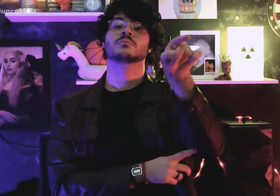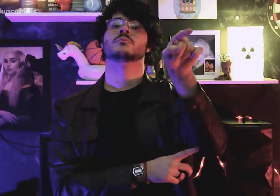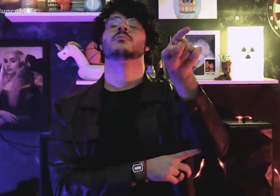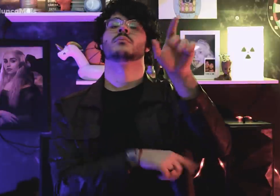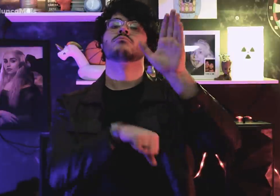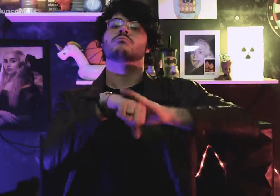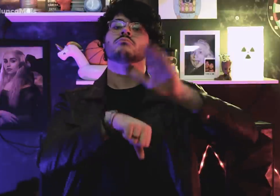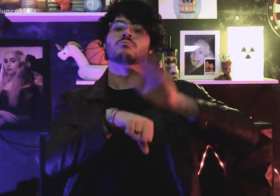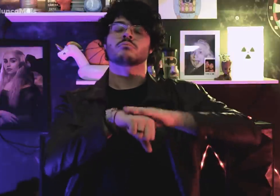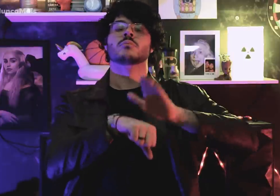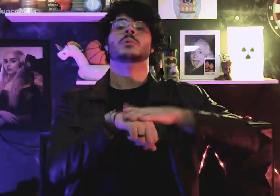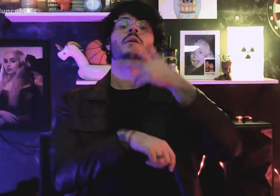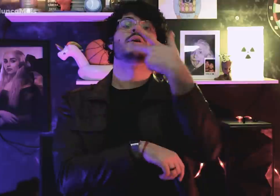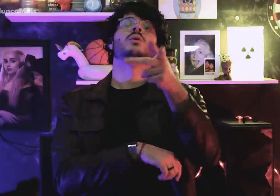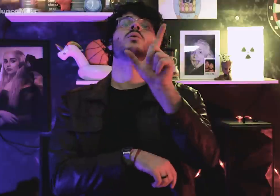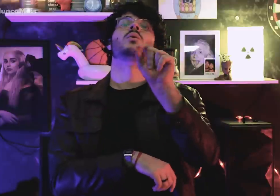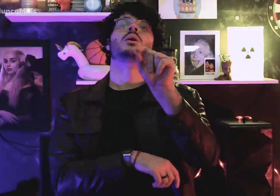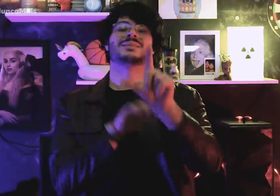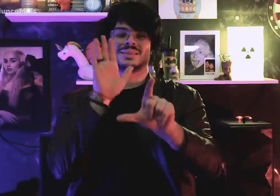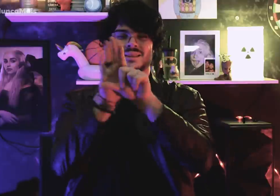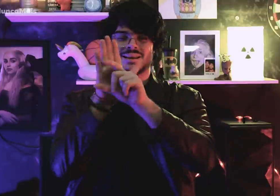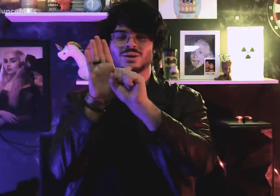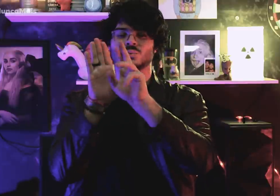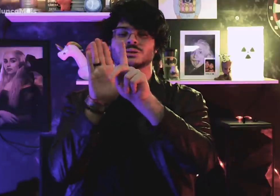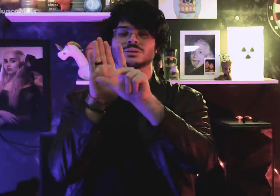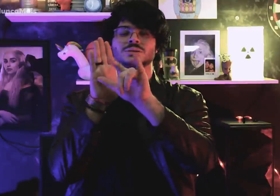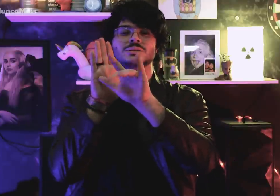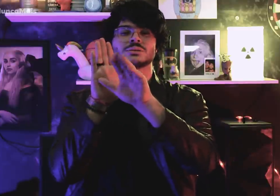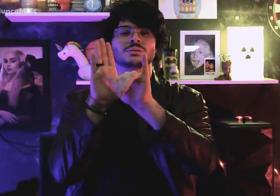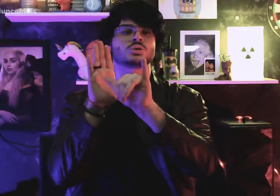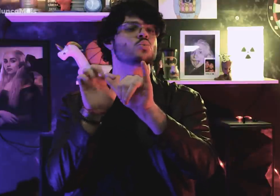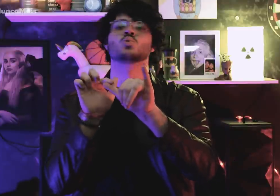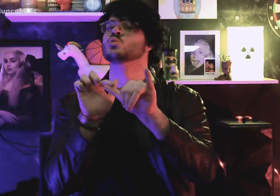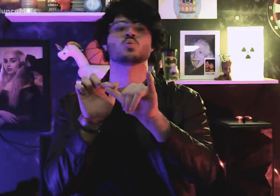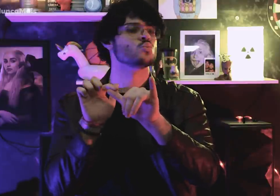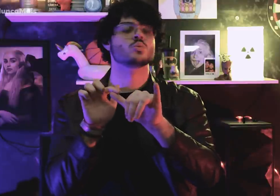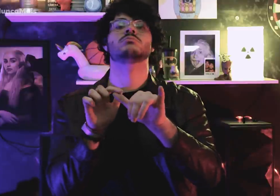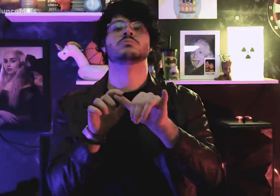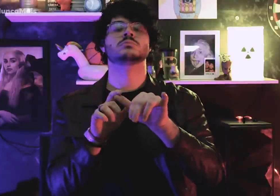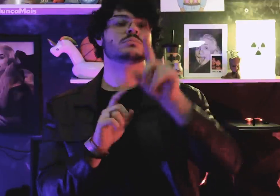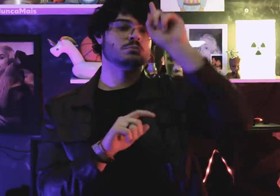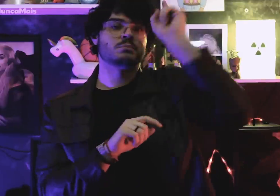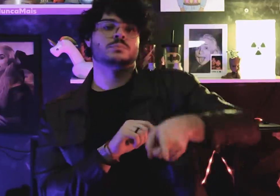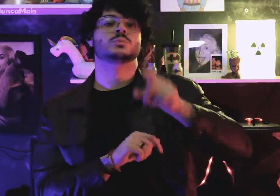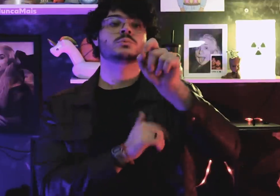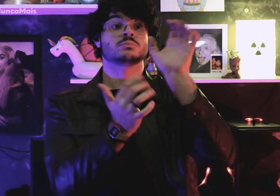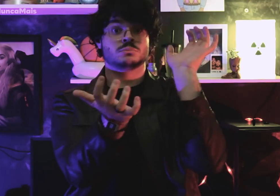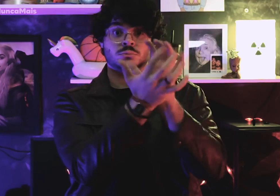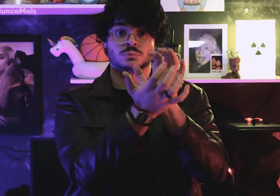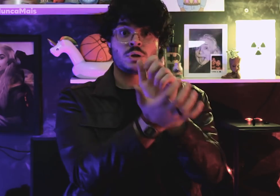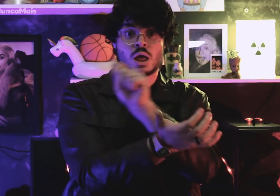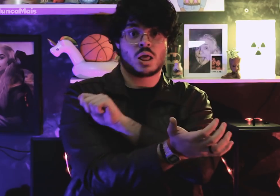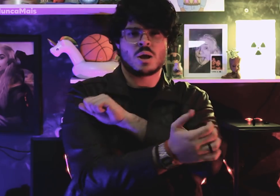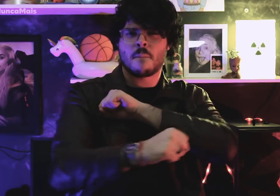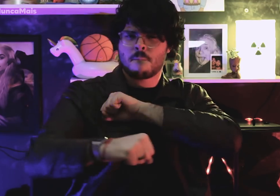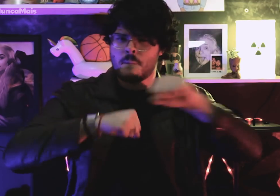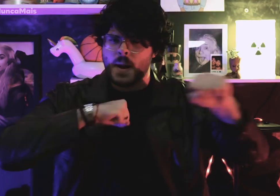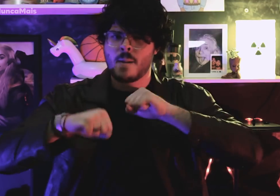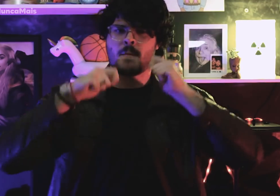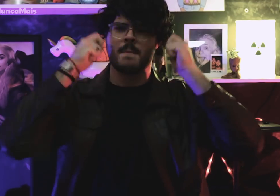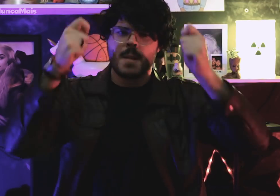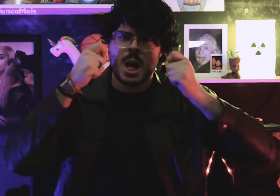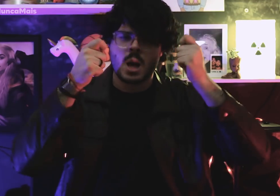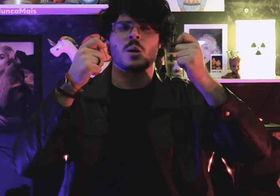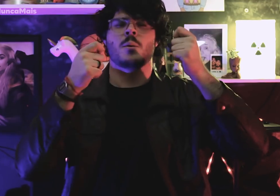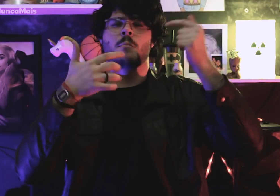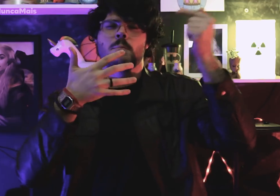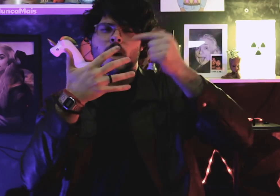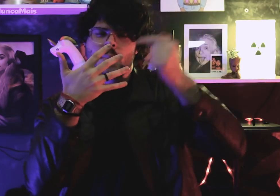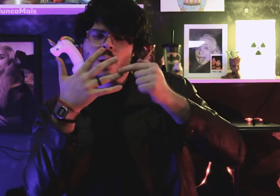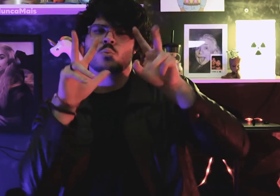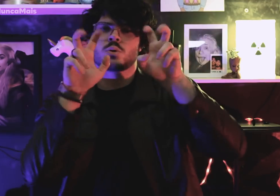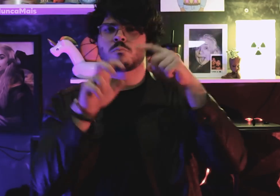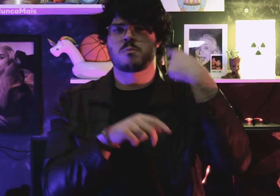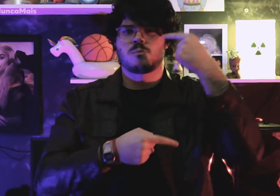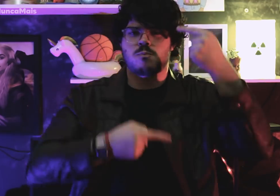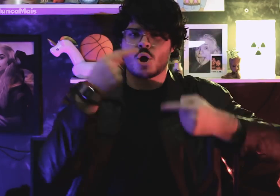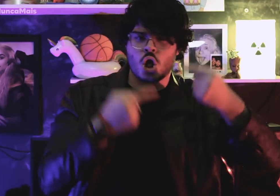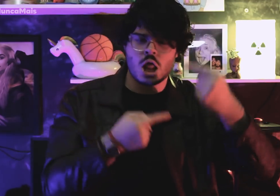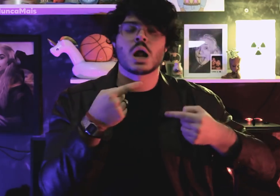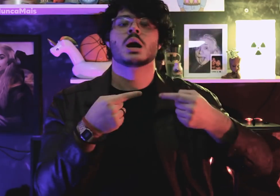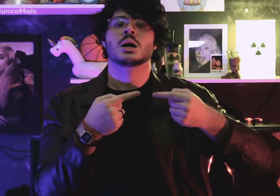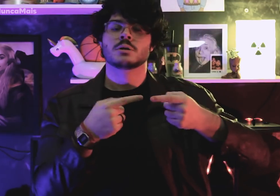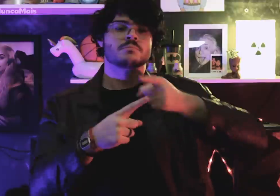Political activities in student movements